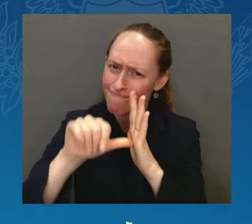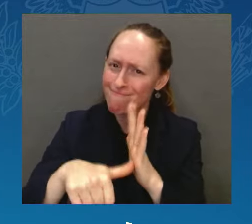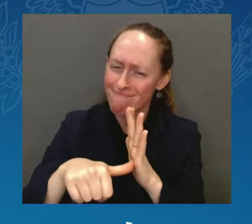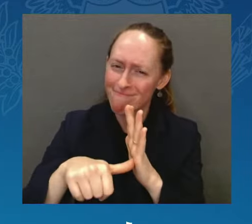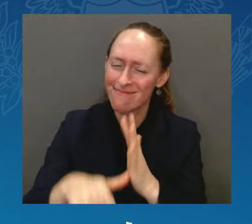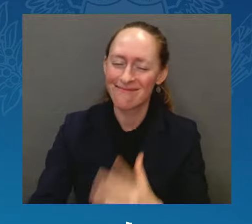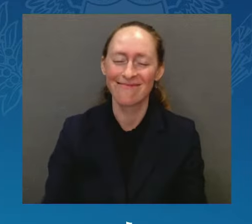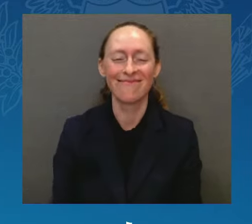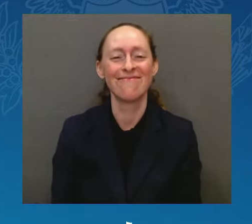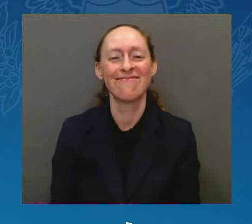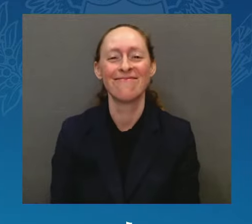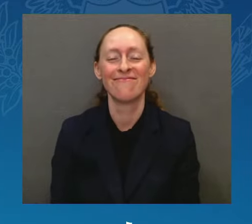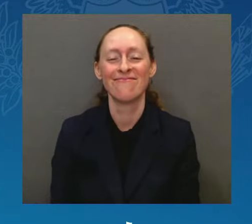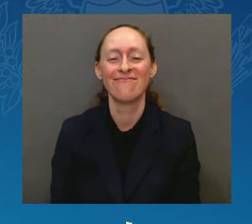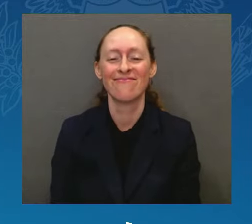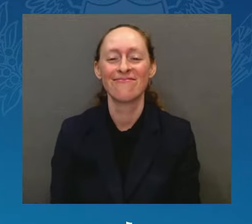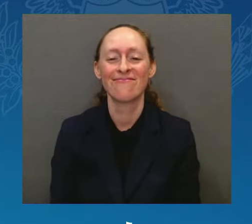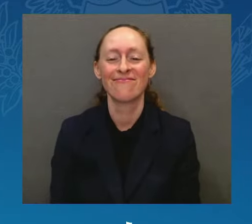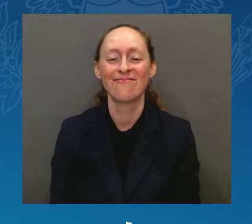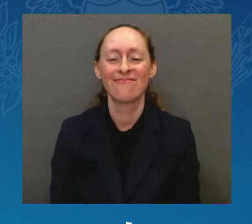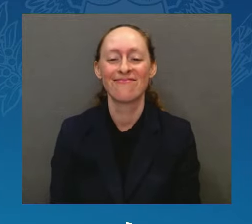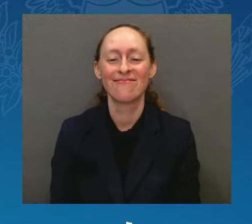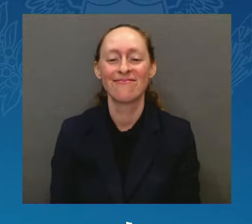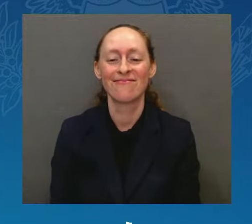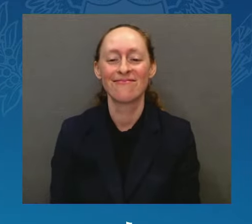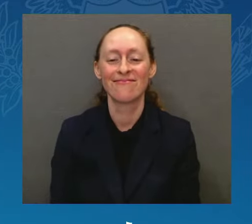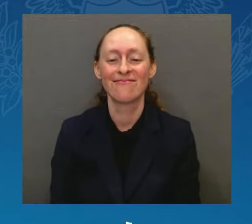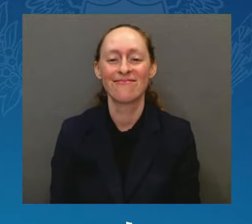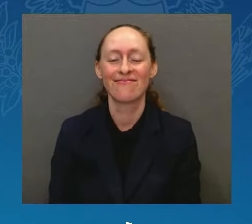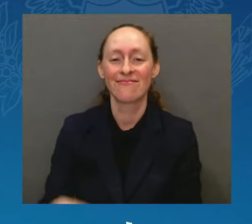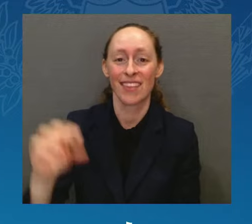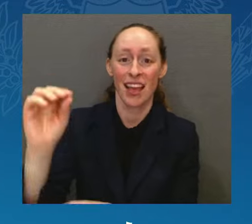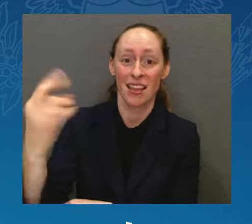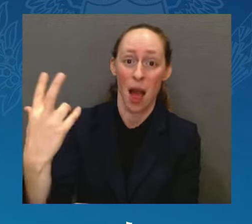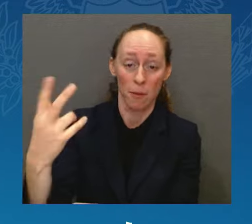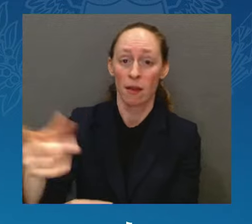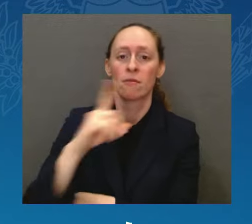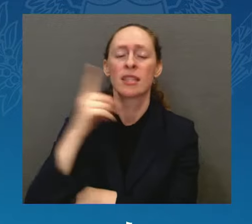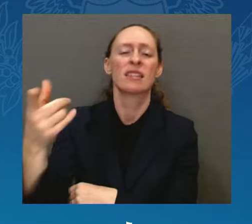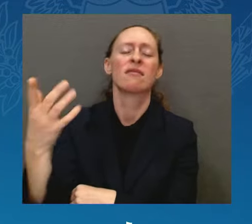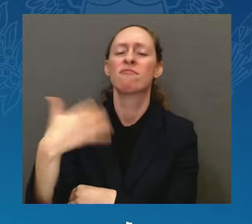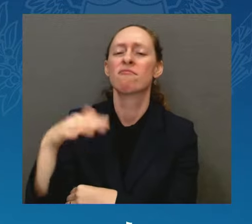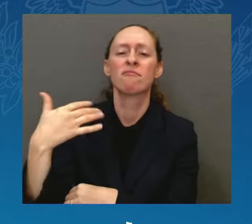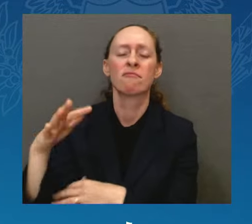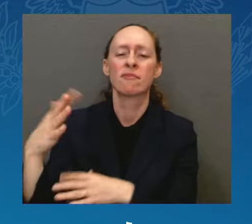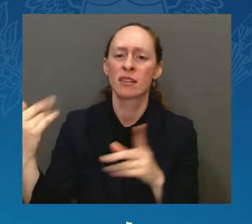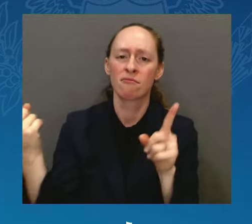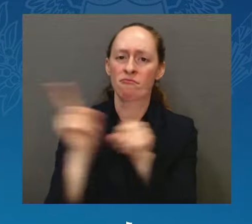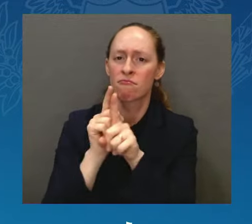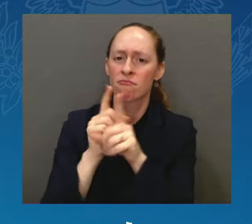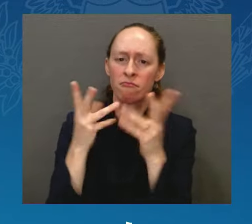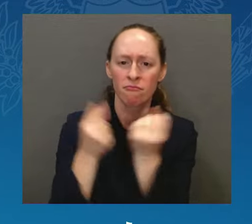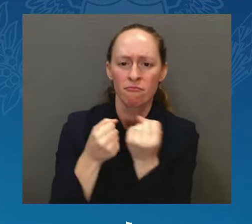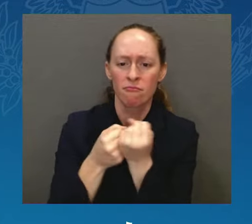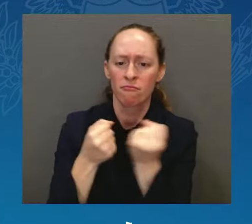And Kamala, you've been such an incredible partner to Joe in supporting this community. He and I -- yes --